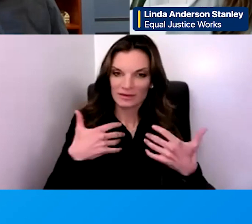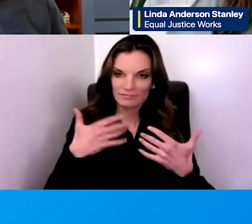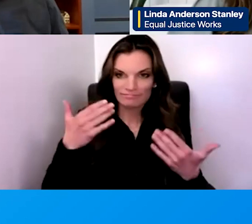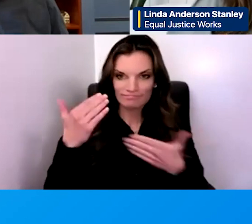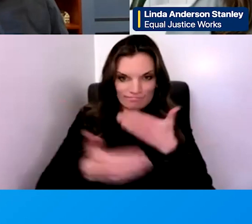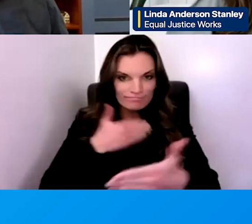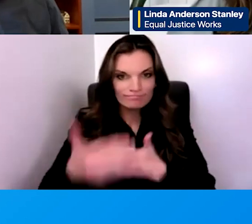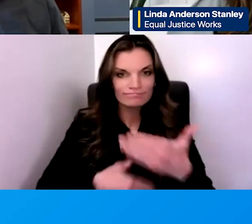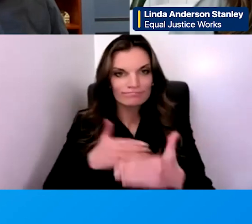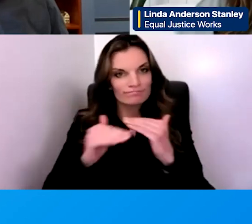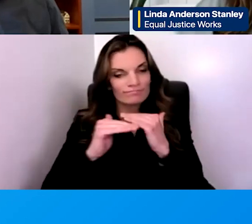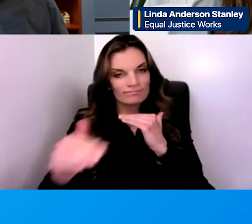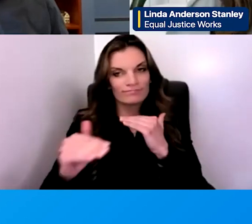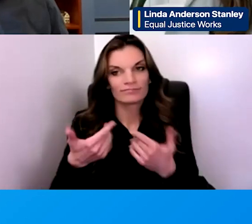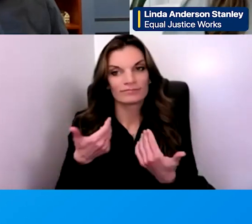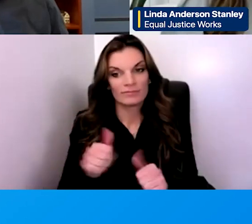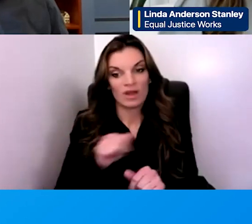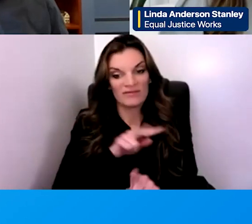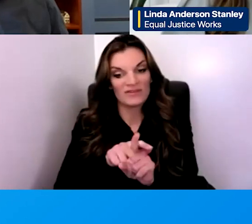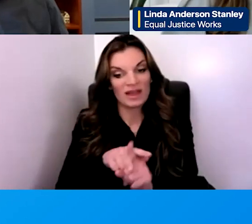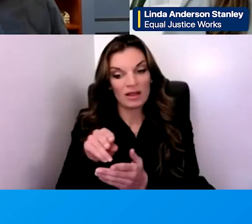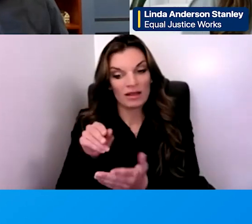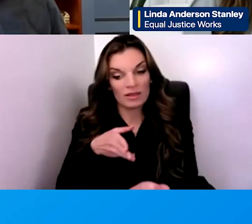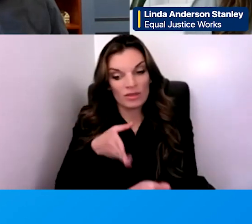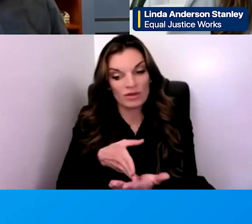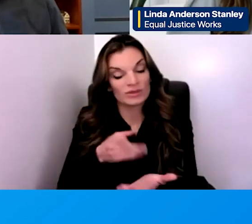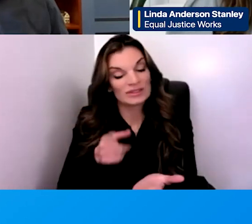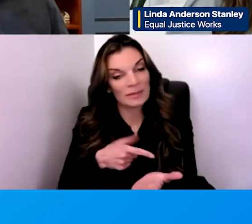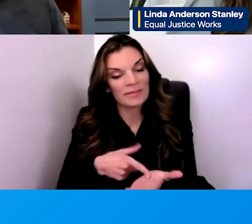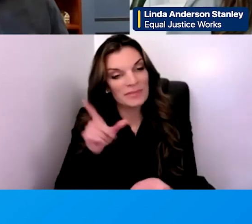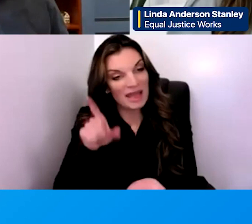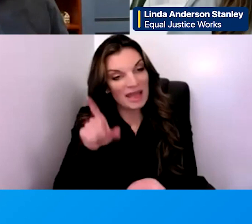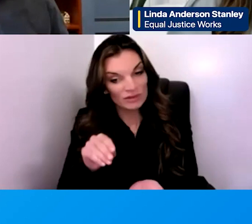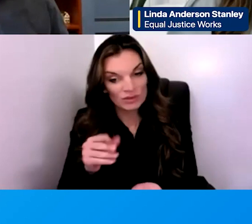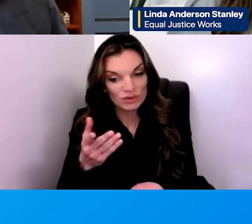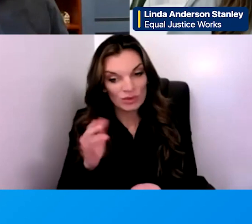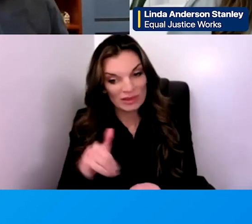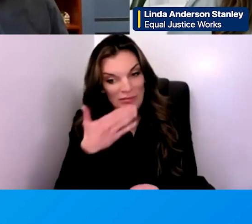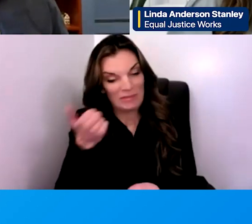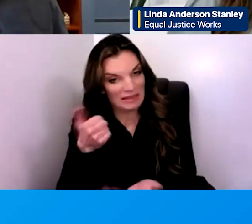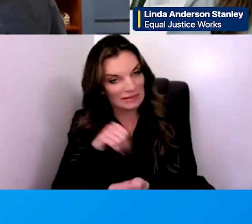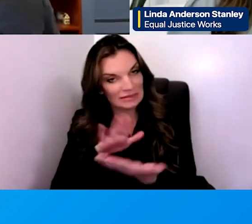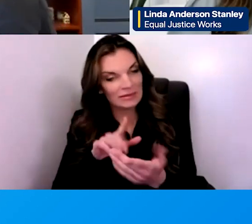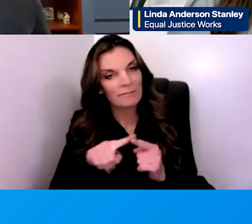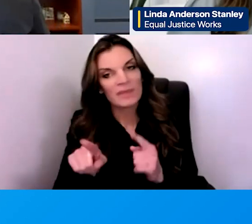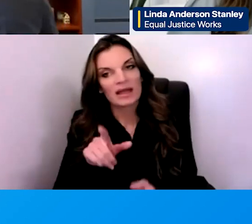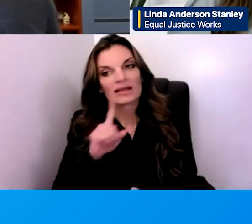And while filing a lawsuit is sometimes the best route to take, most of the ways in which lawyers empower disaster